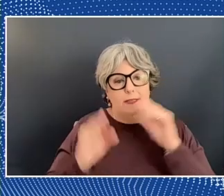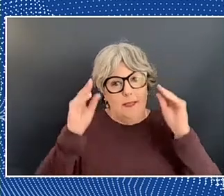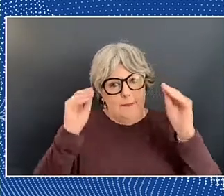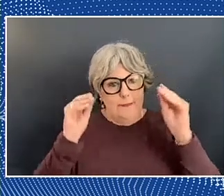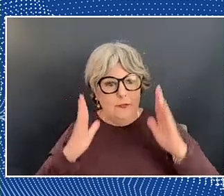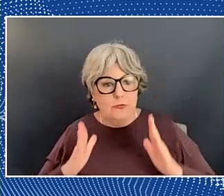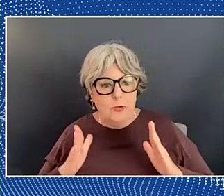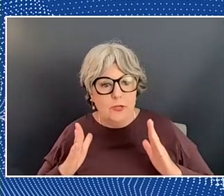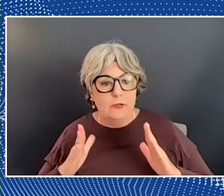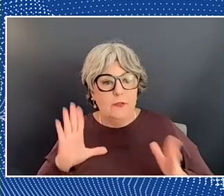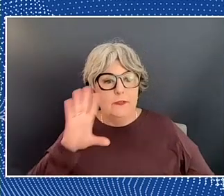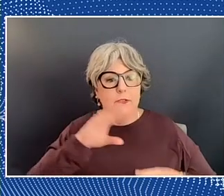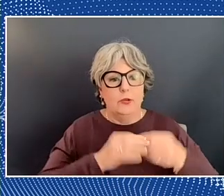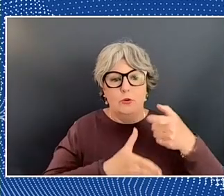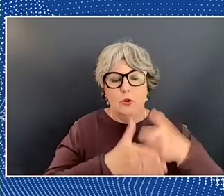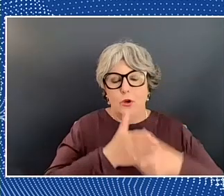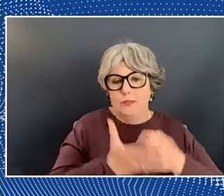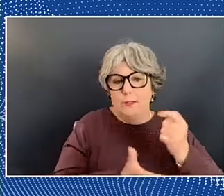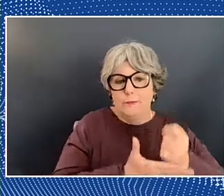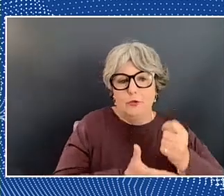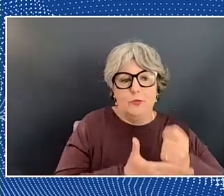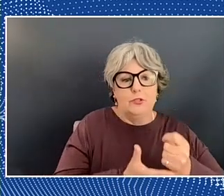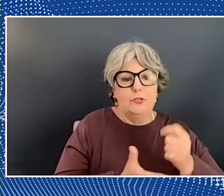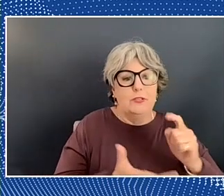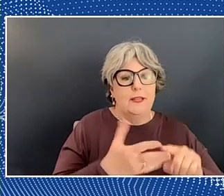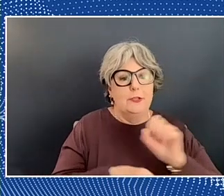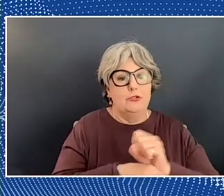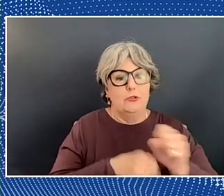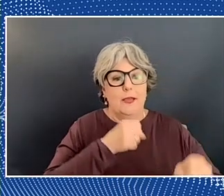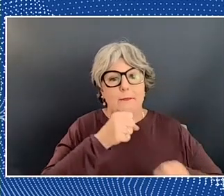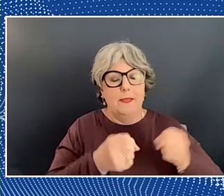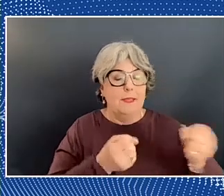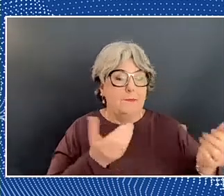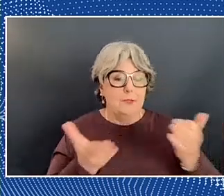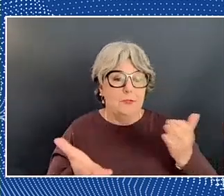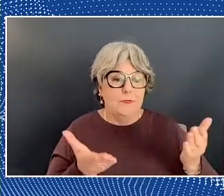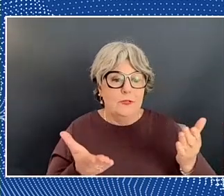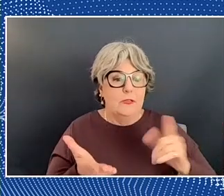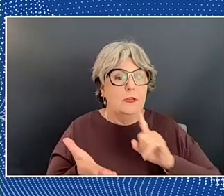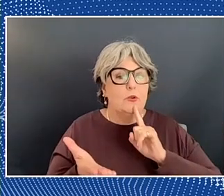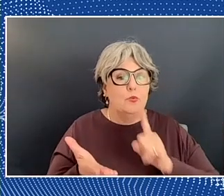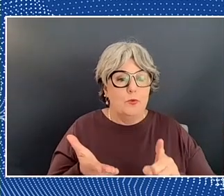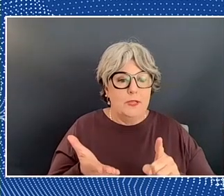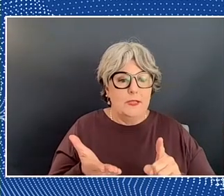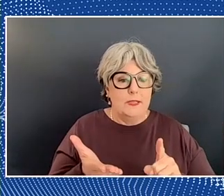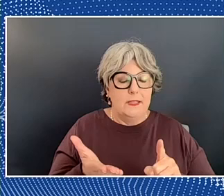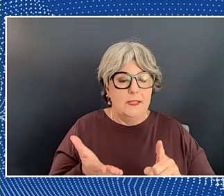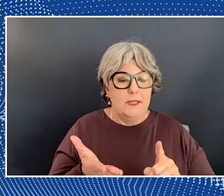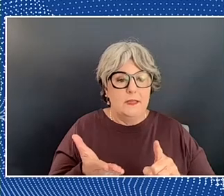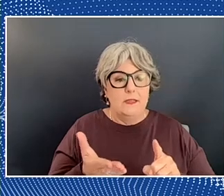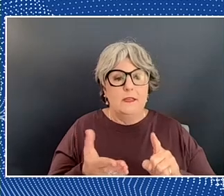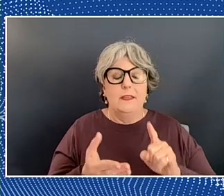cost of tuition, and the job placement services, which actually ghosted me after I graduated.